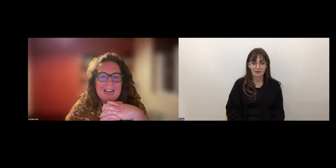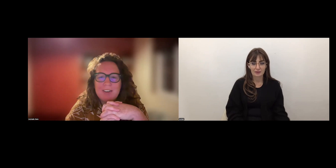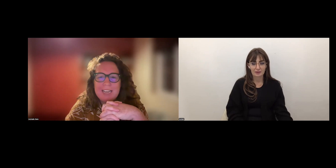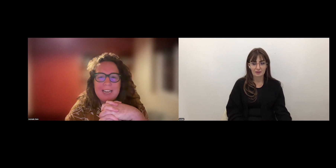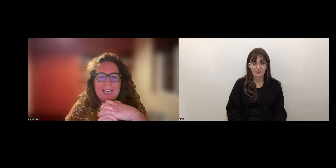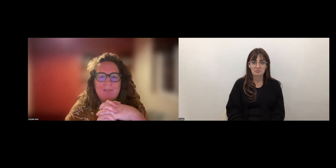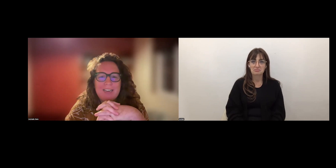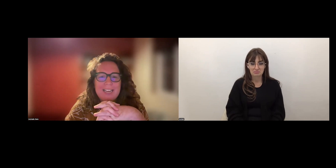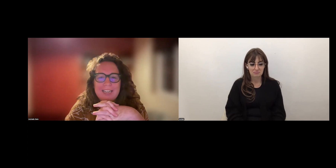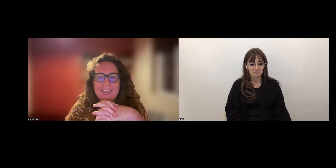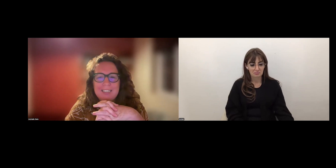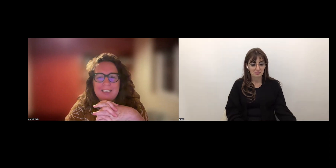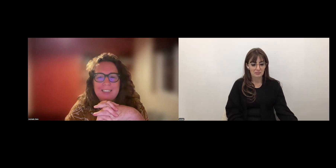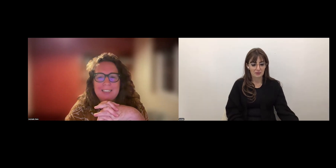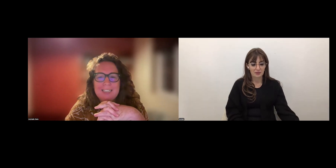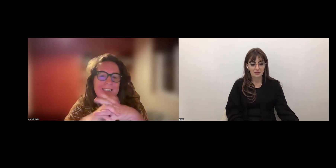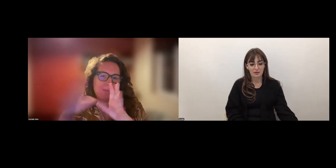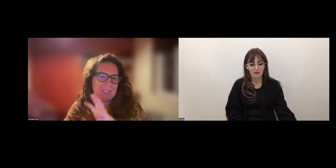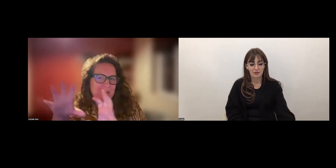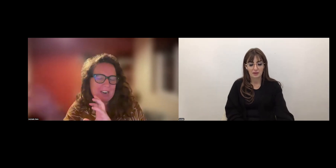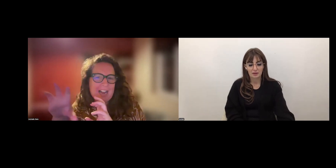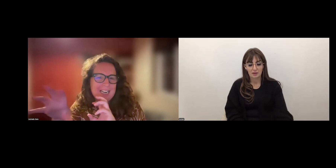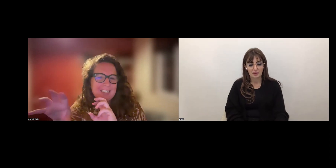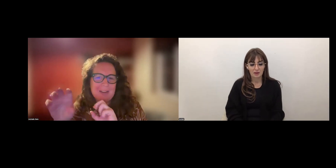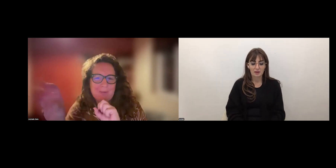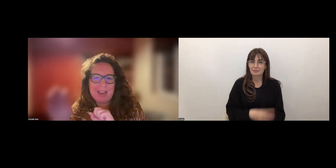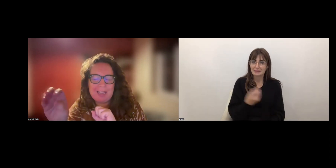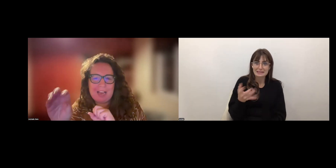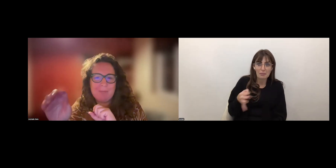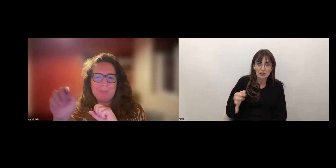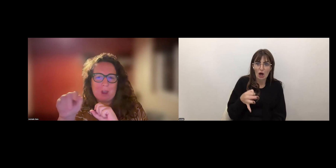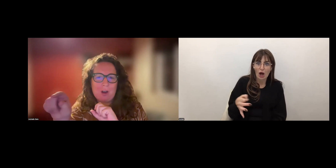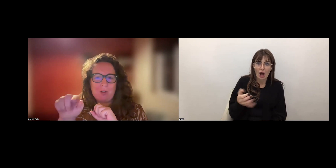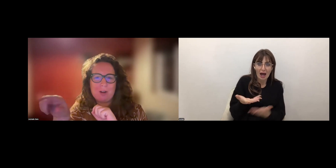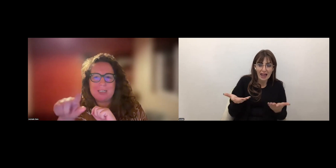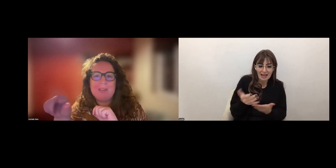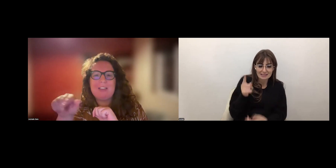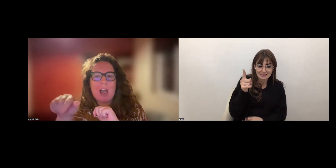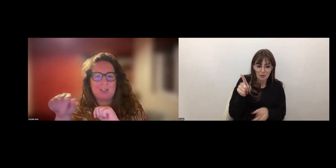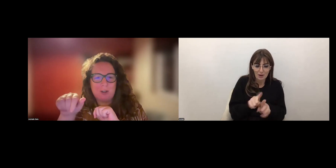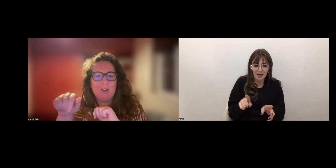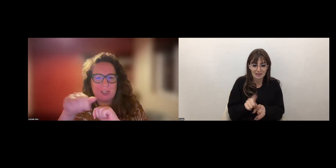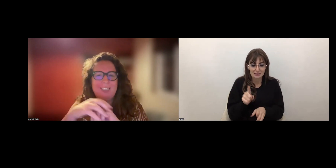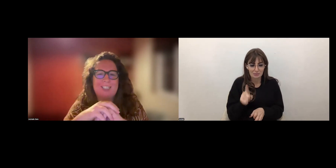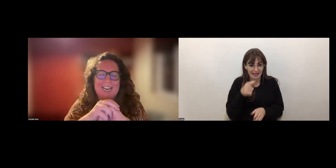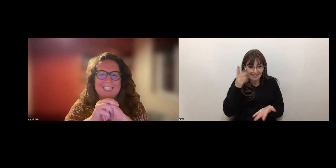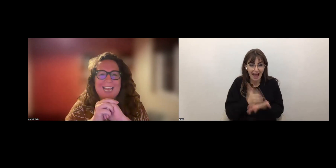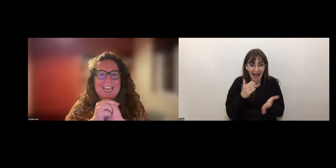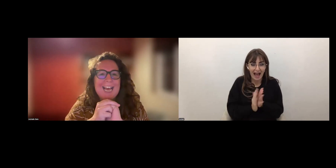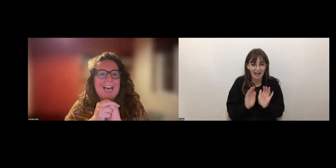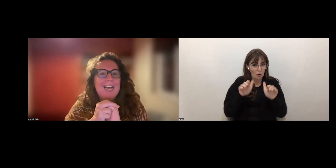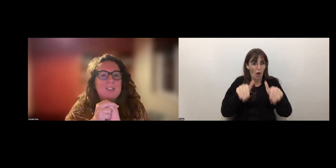Lovely! Lovely! Someone is on an island somewhere someone is in the actual ocean, should I say.